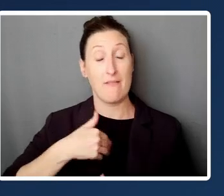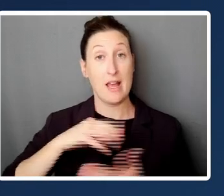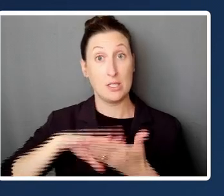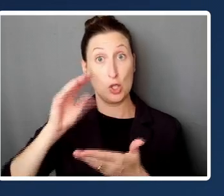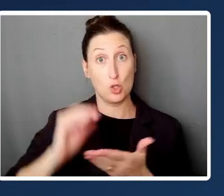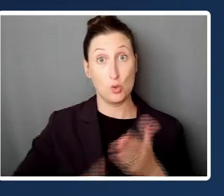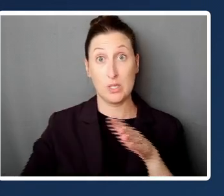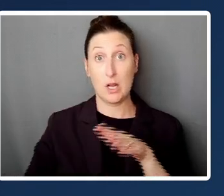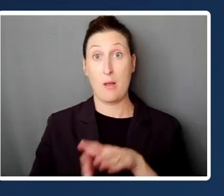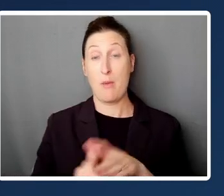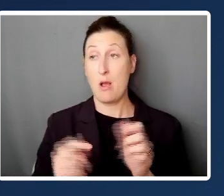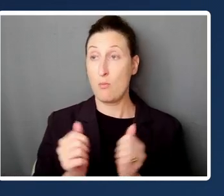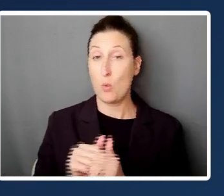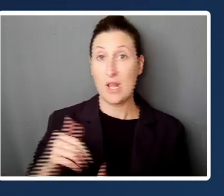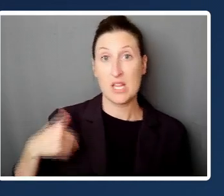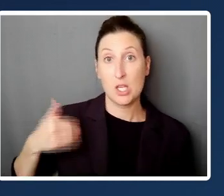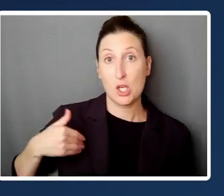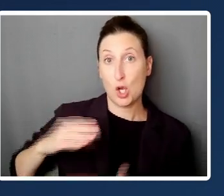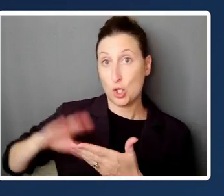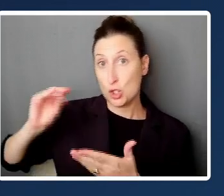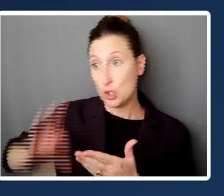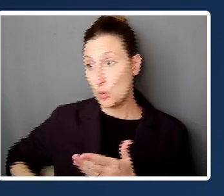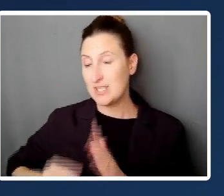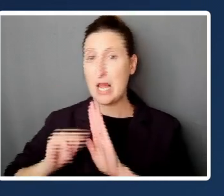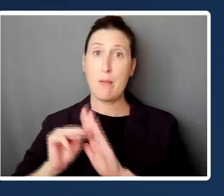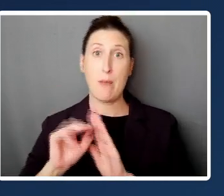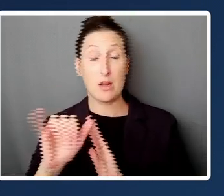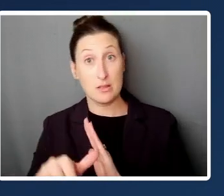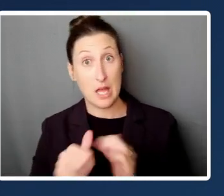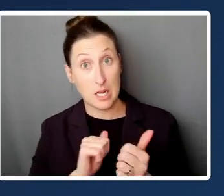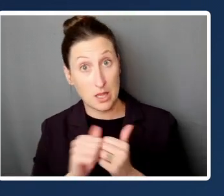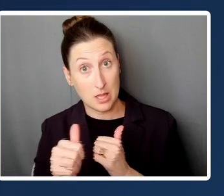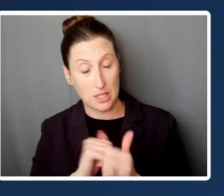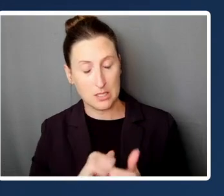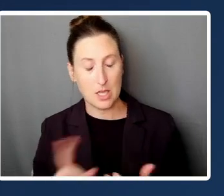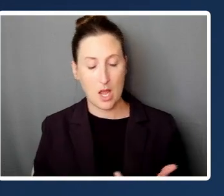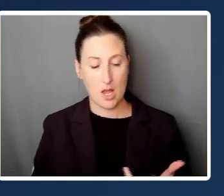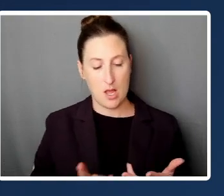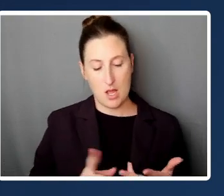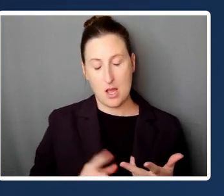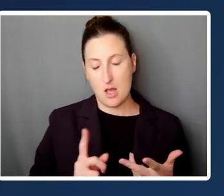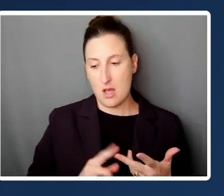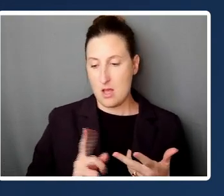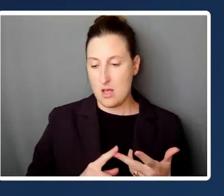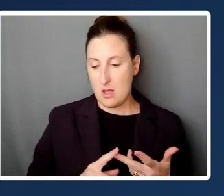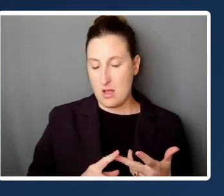you know, students and model that. And let's see, we've got a lot of opportunity for cooking